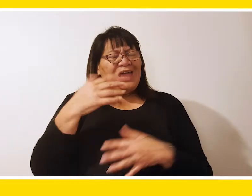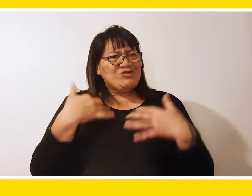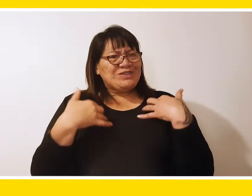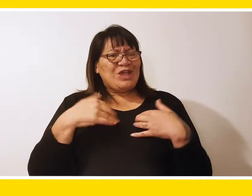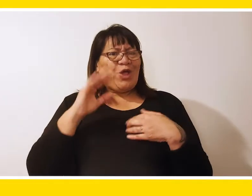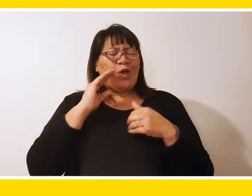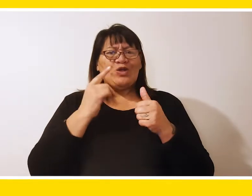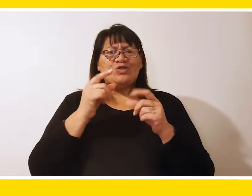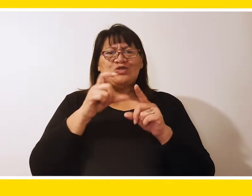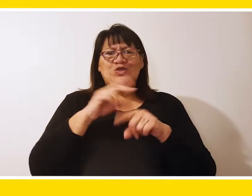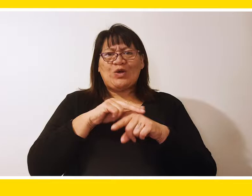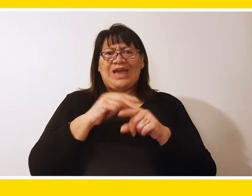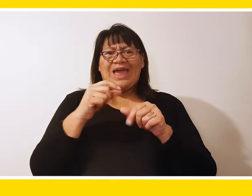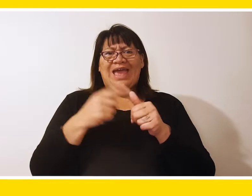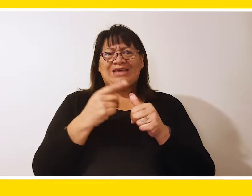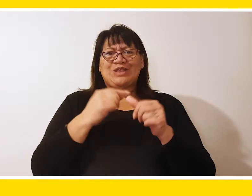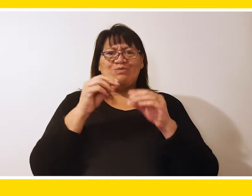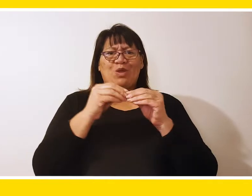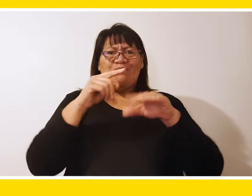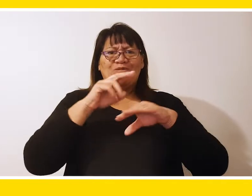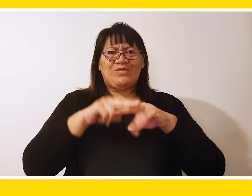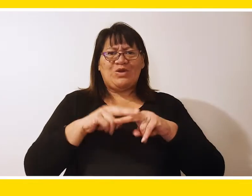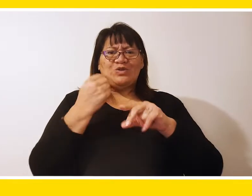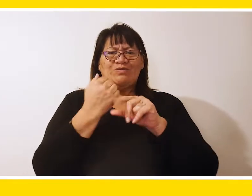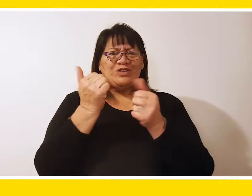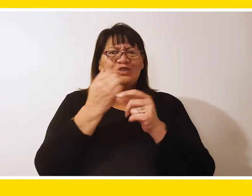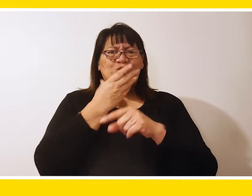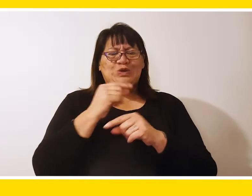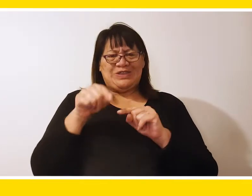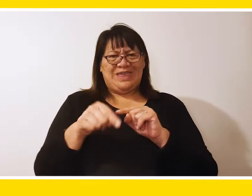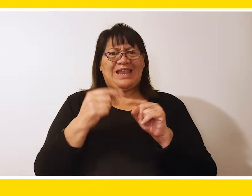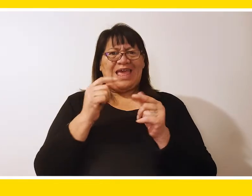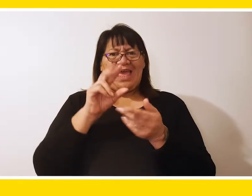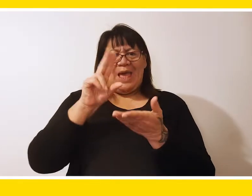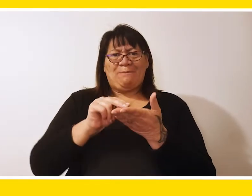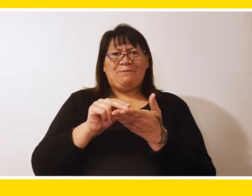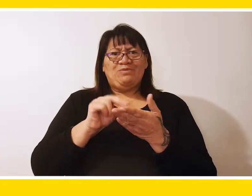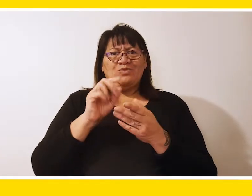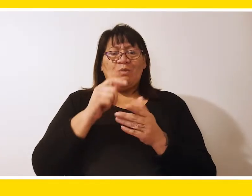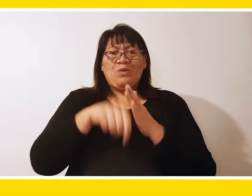It was interesting to hear Dr Ashley Bloomfield — who's also been using Rippl when he buys his morning coffee —